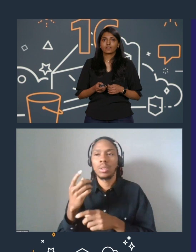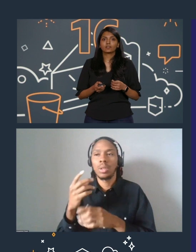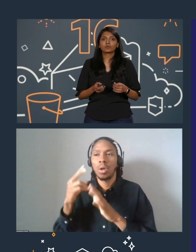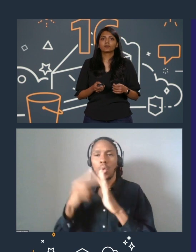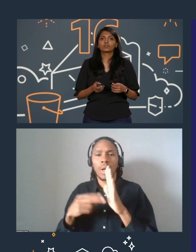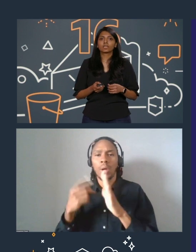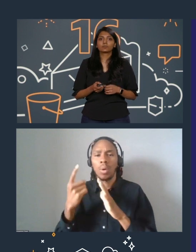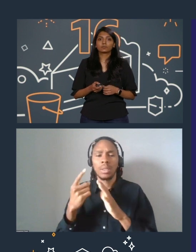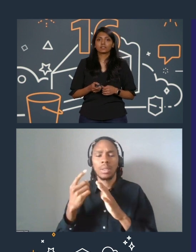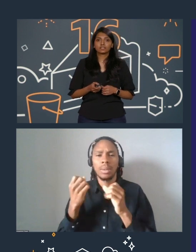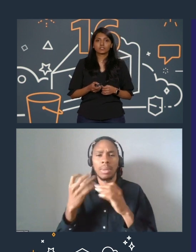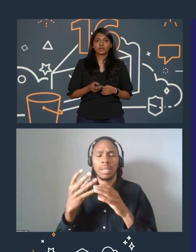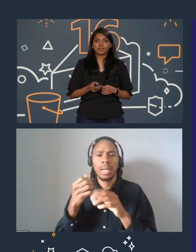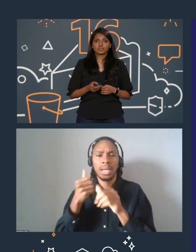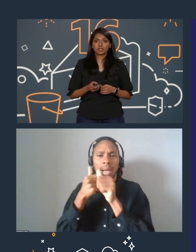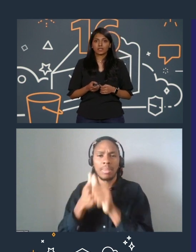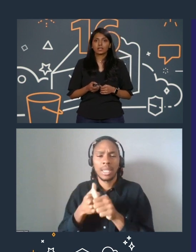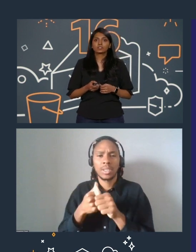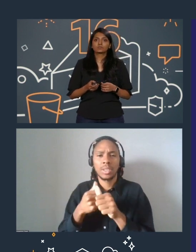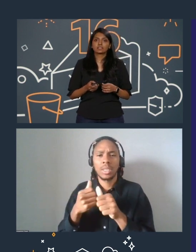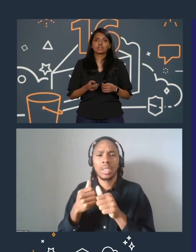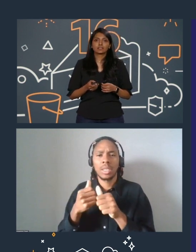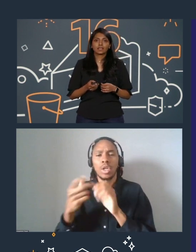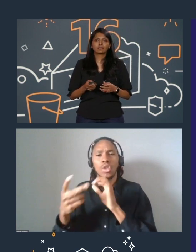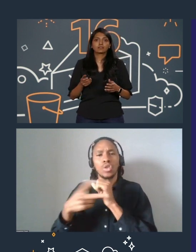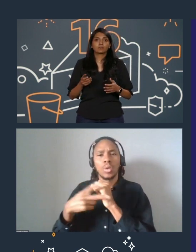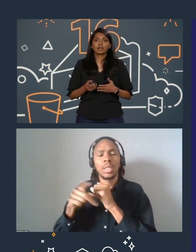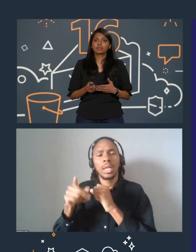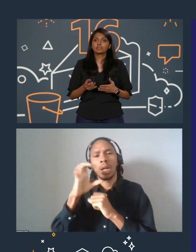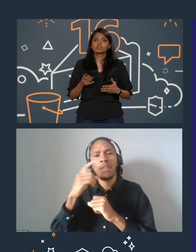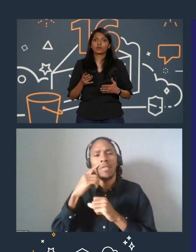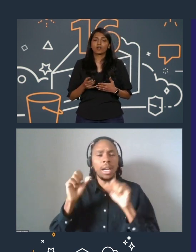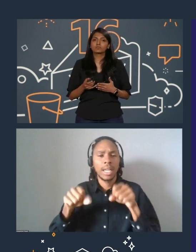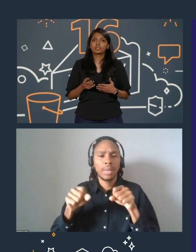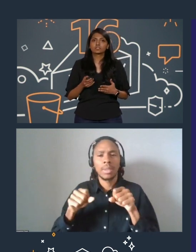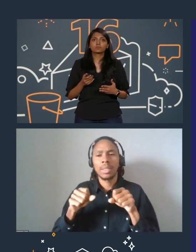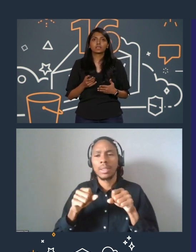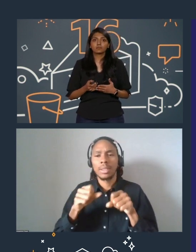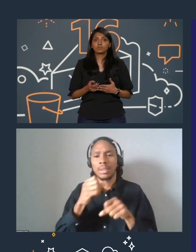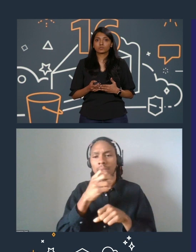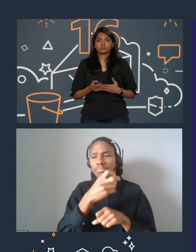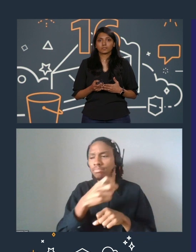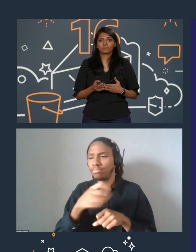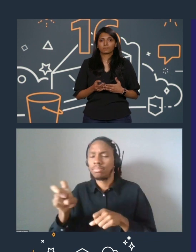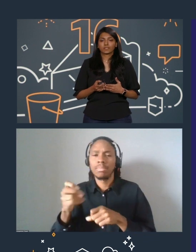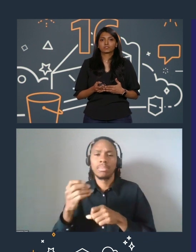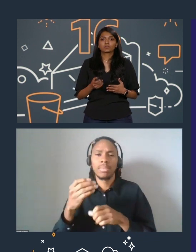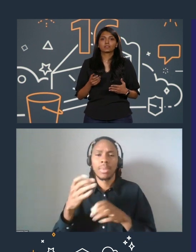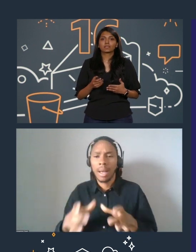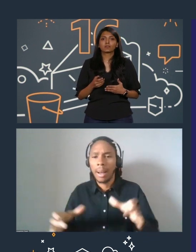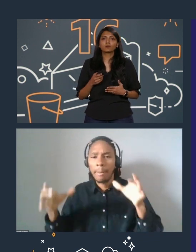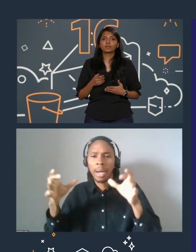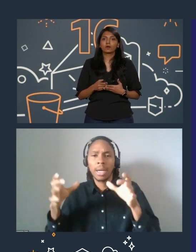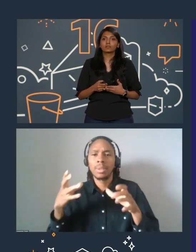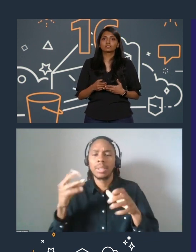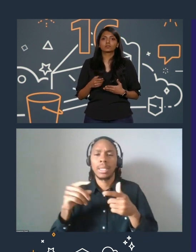They're looking for capabilities on S3 to designate buckets or objects to be immutable so that they cannot be altered